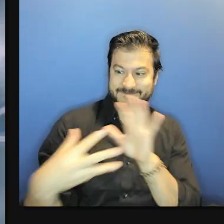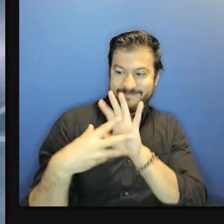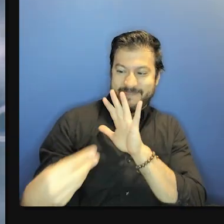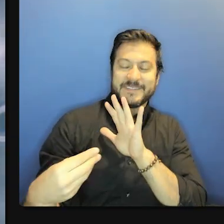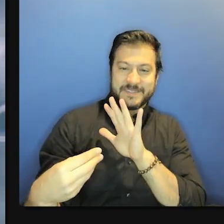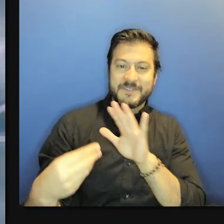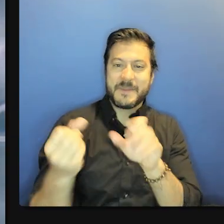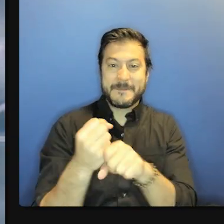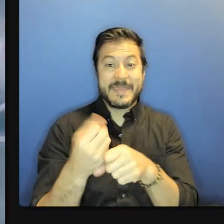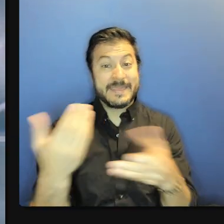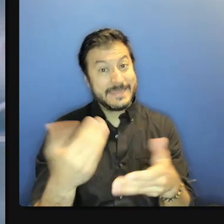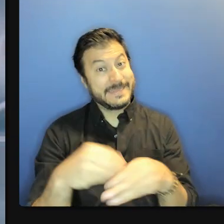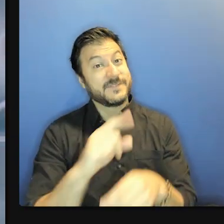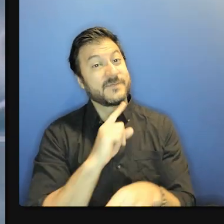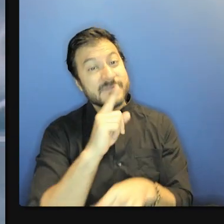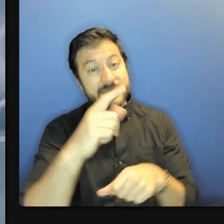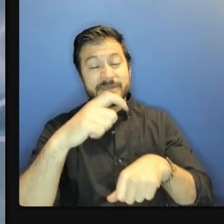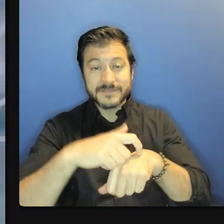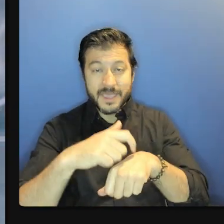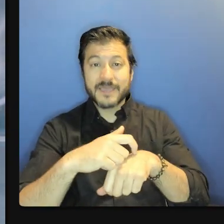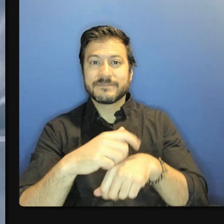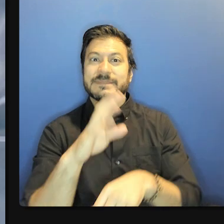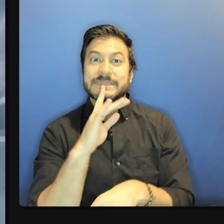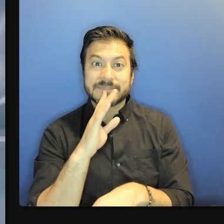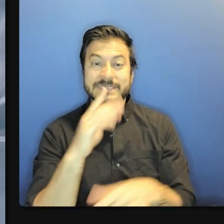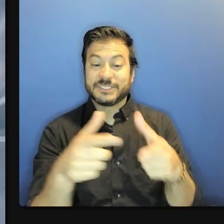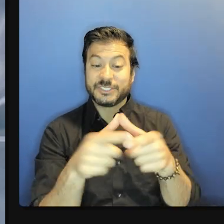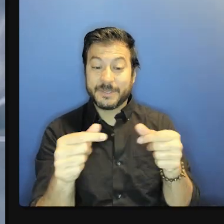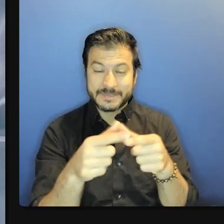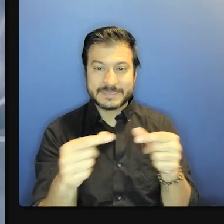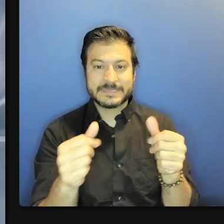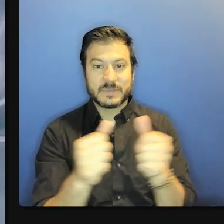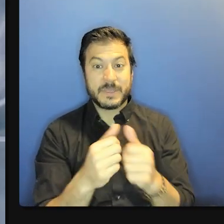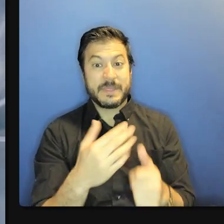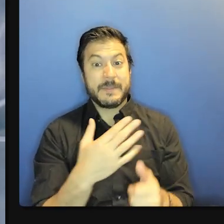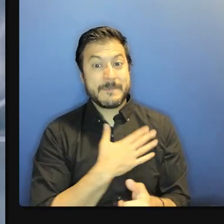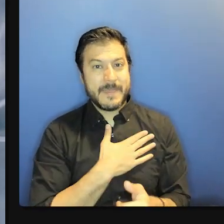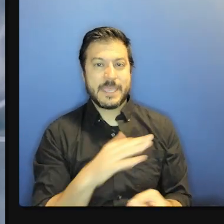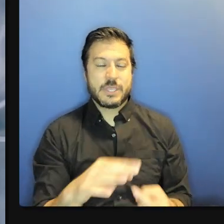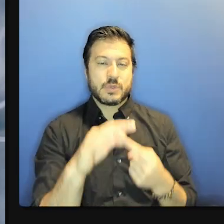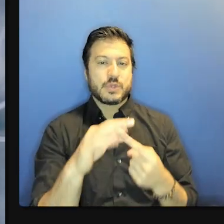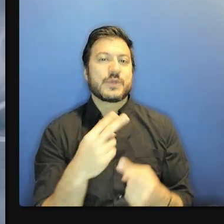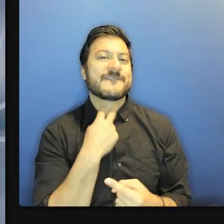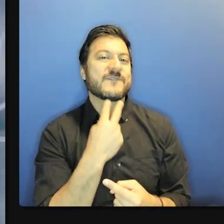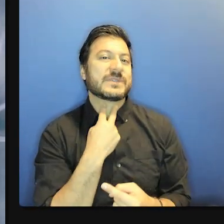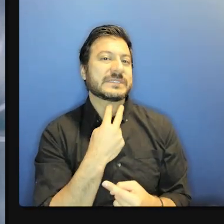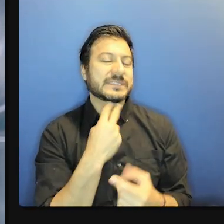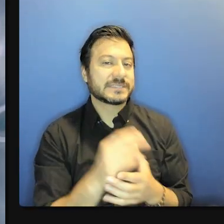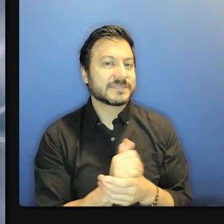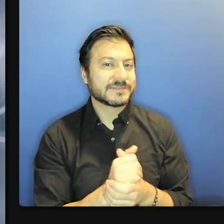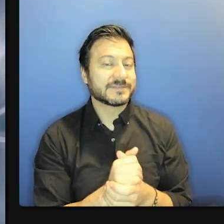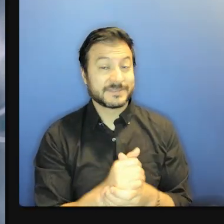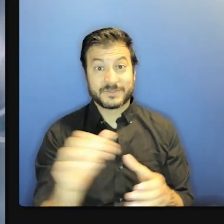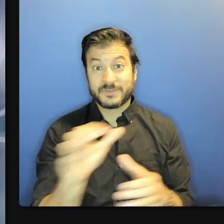my exact replica rendered here in real time speaking Japanese with my unique voice signature.